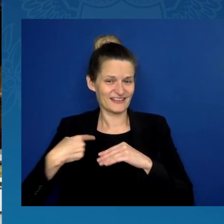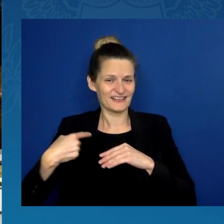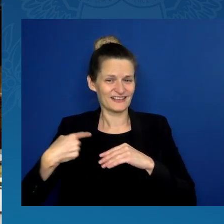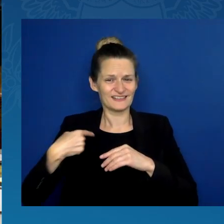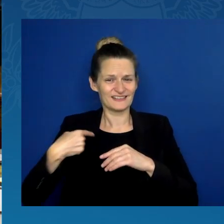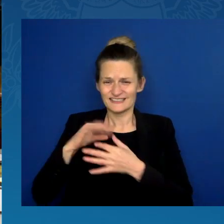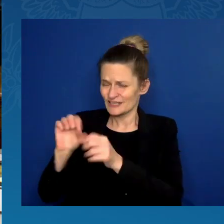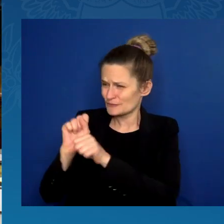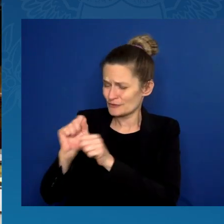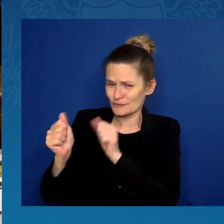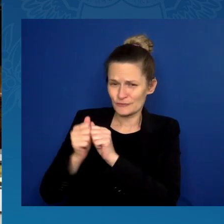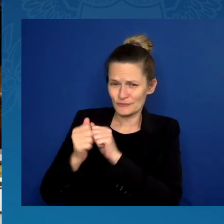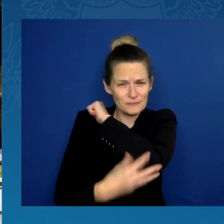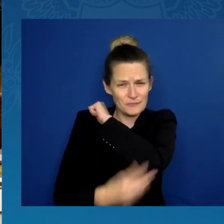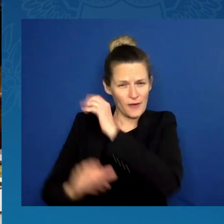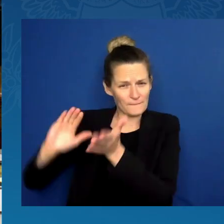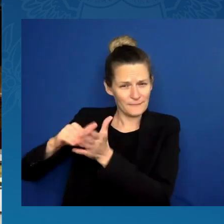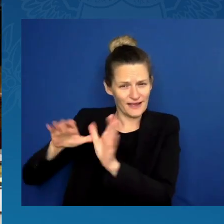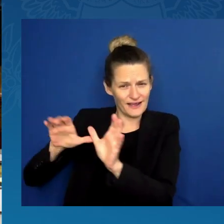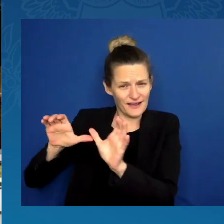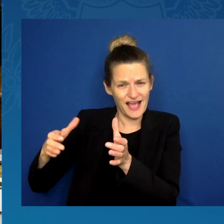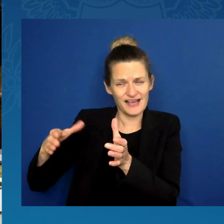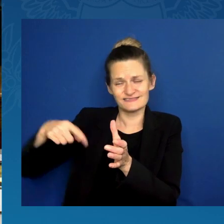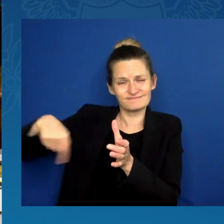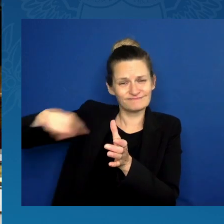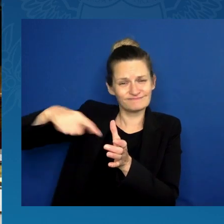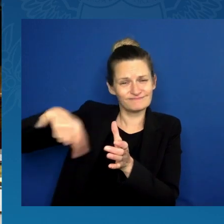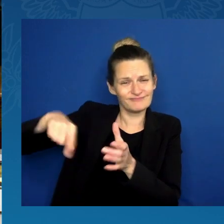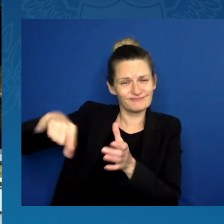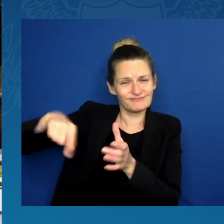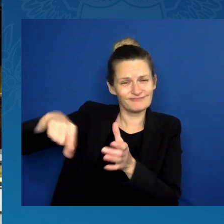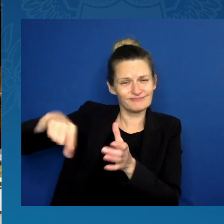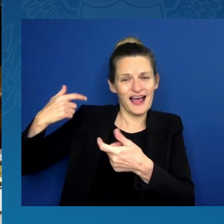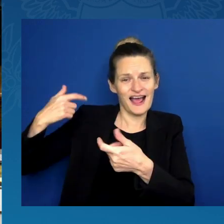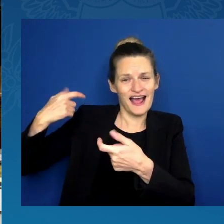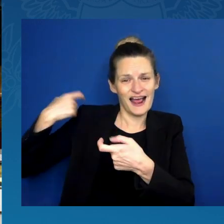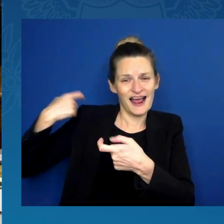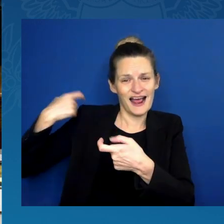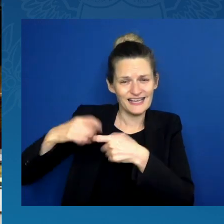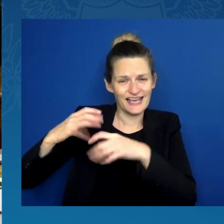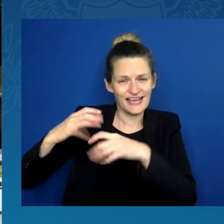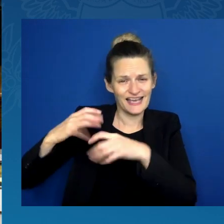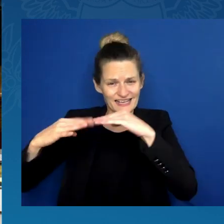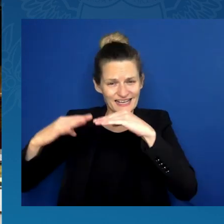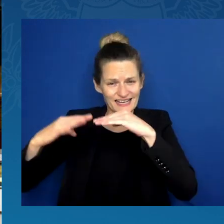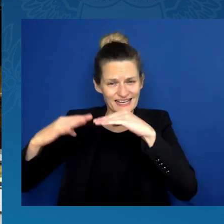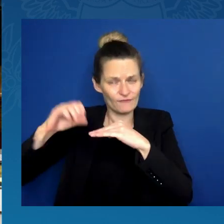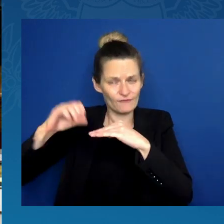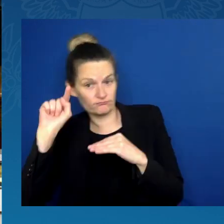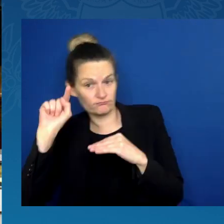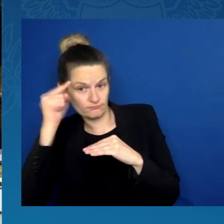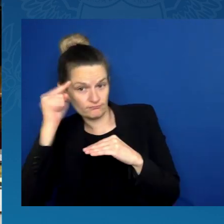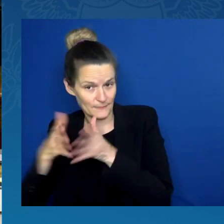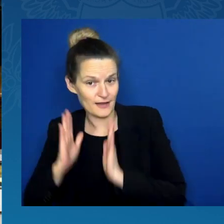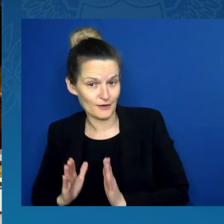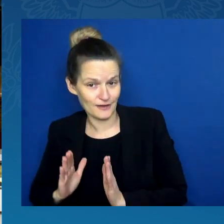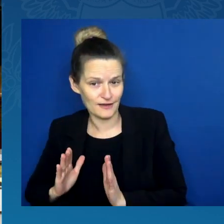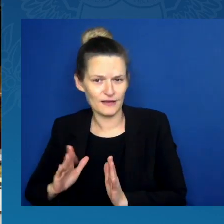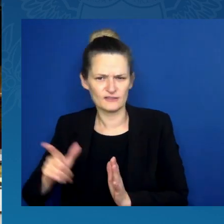or black are denied -- when they're denied an abortion it shows a dramatic increase in unpaid bills, bankruptcy